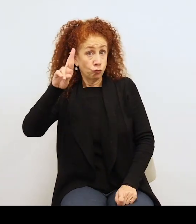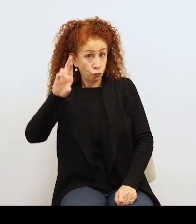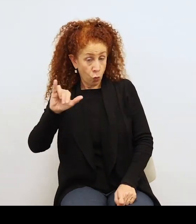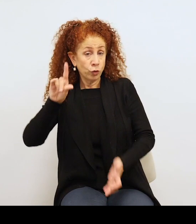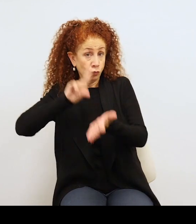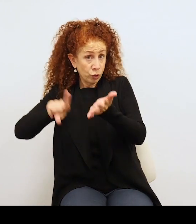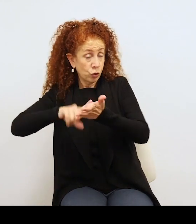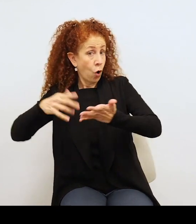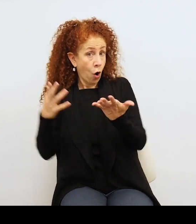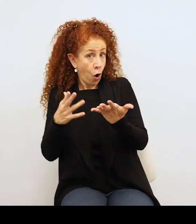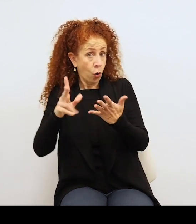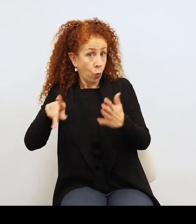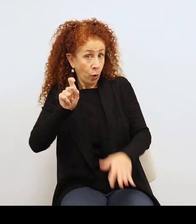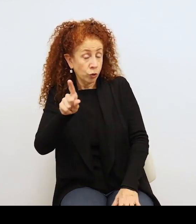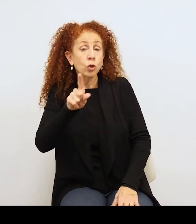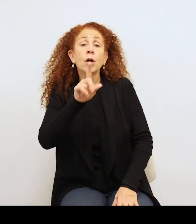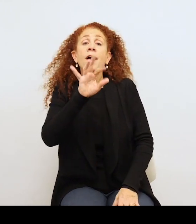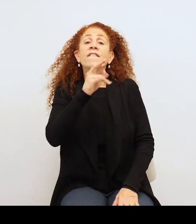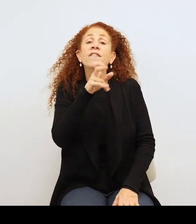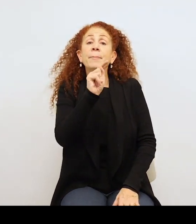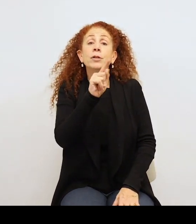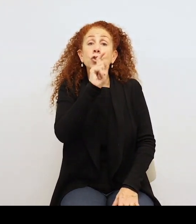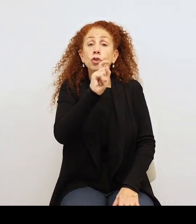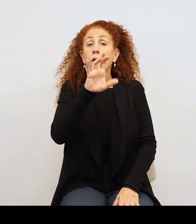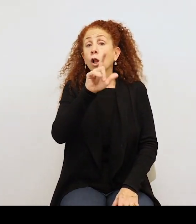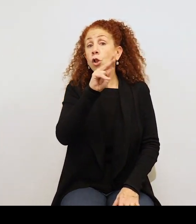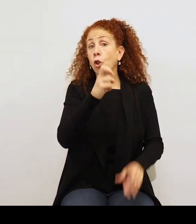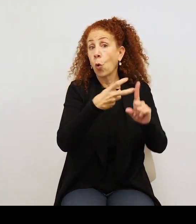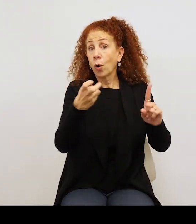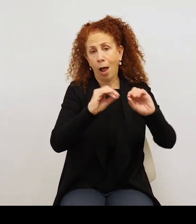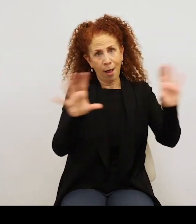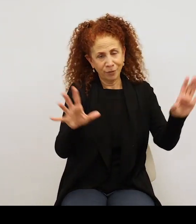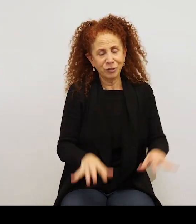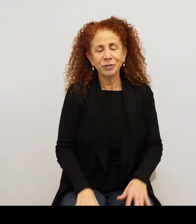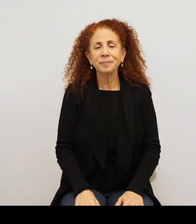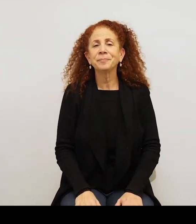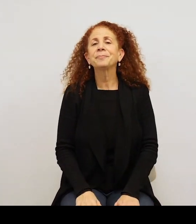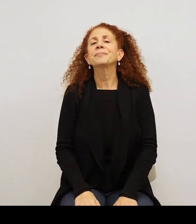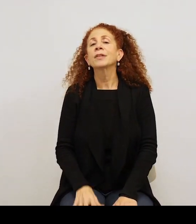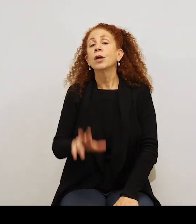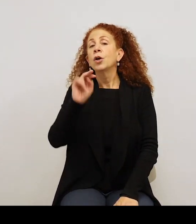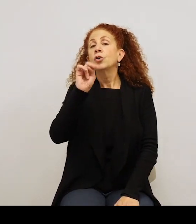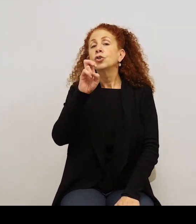include should feminists clone-- obviously-- what do neurons think about,